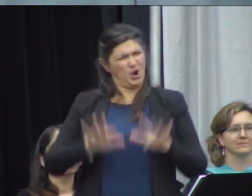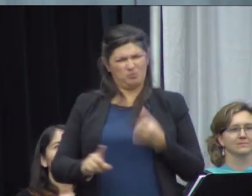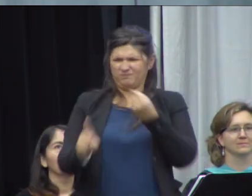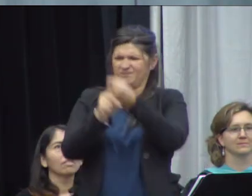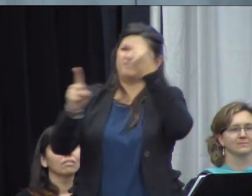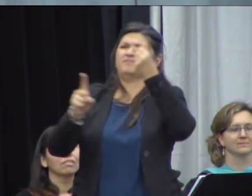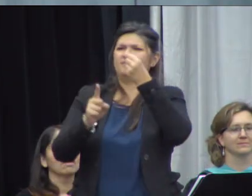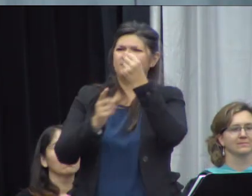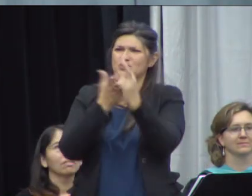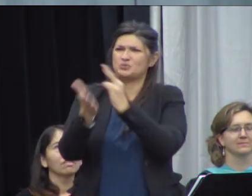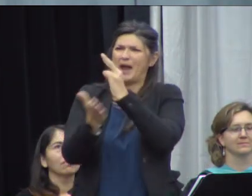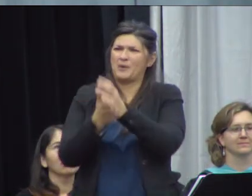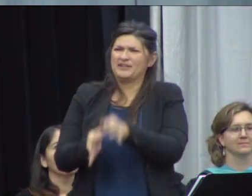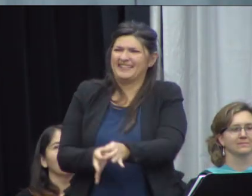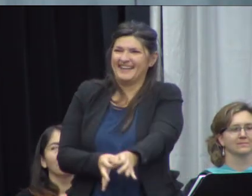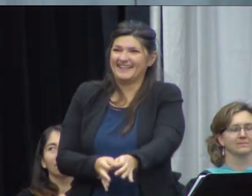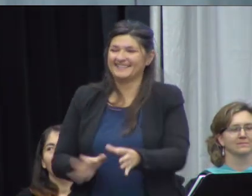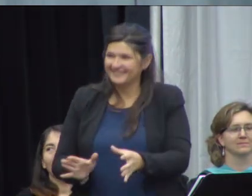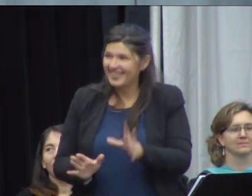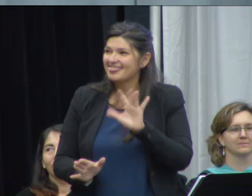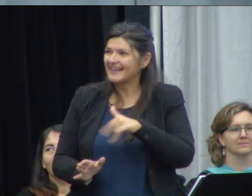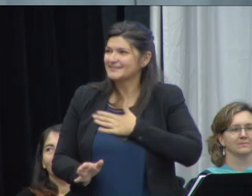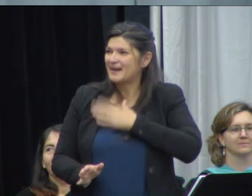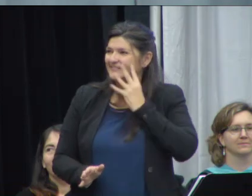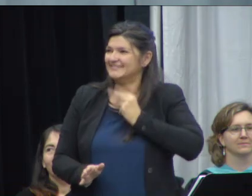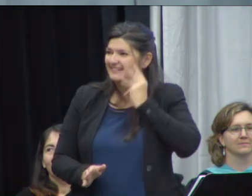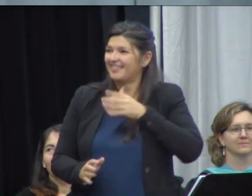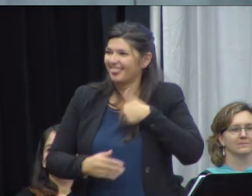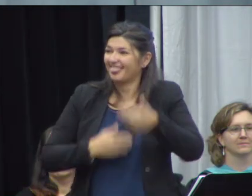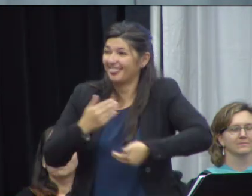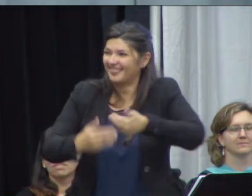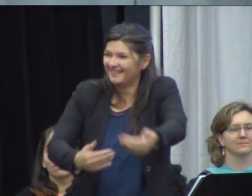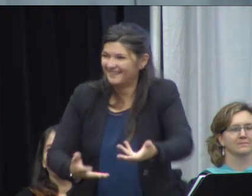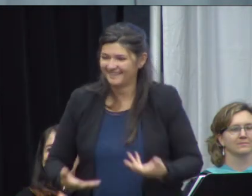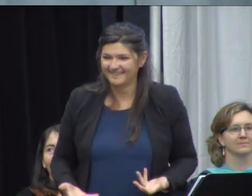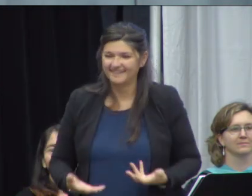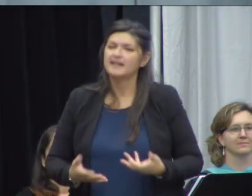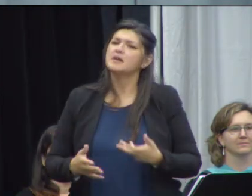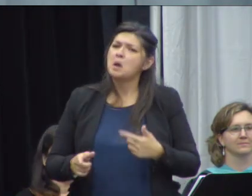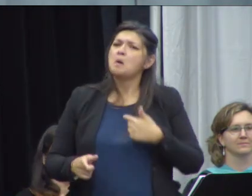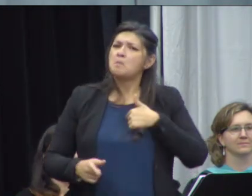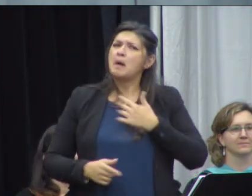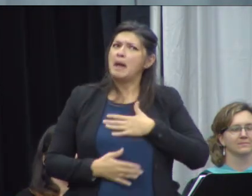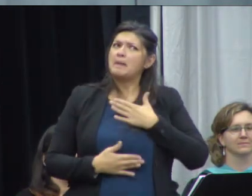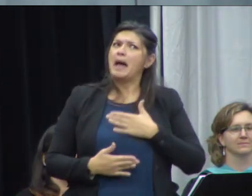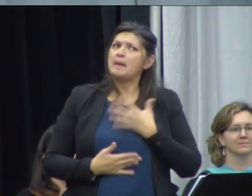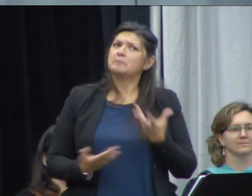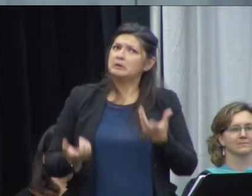While it was rigorous and at times unbearing, I am super contented to say that it was all worth it in the end.